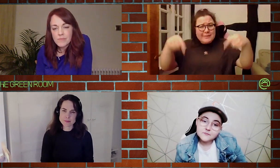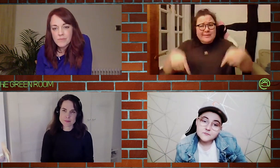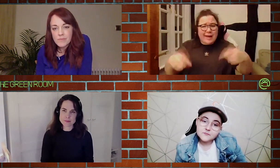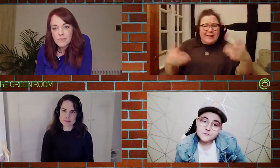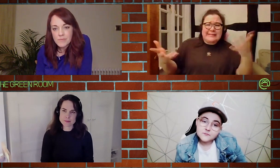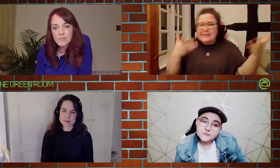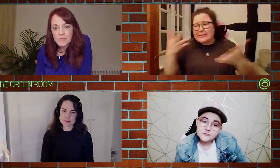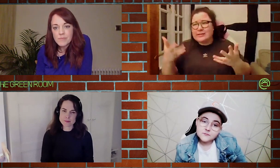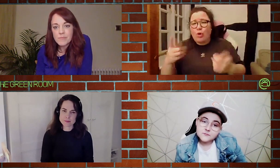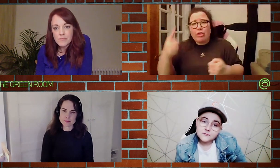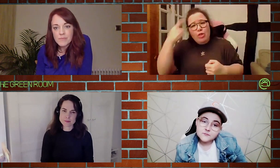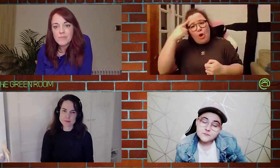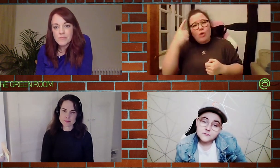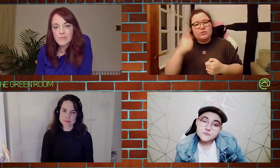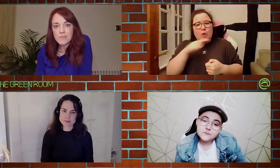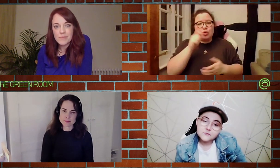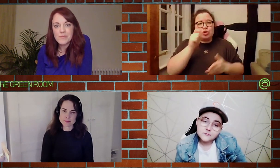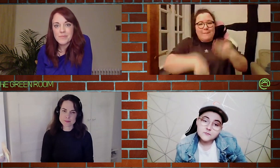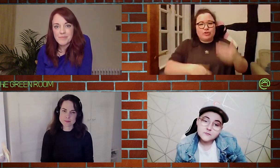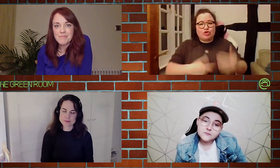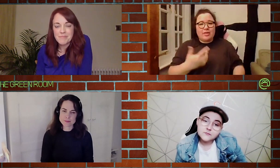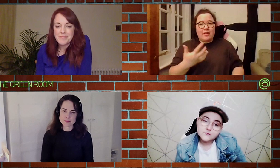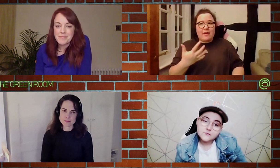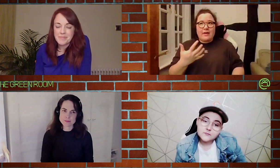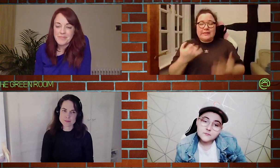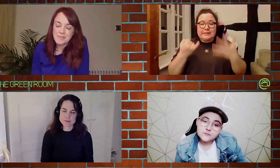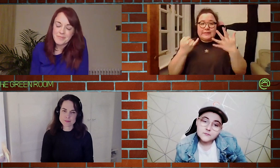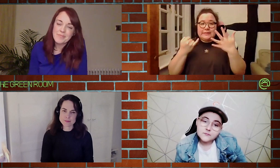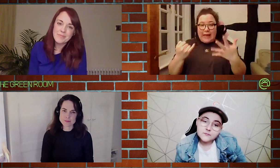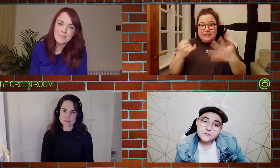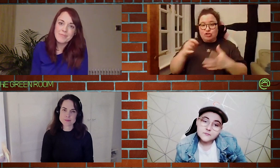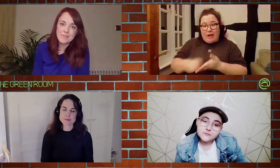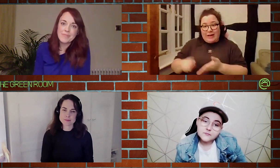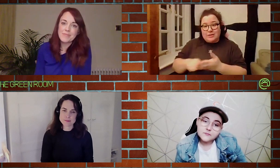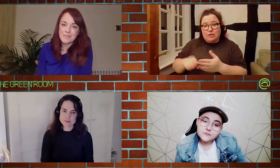they're thinking what are young people doing in lockdown? What have they got? So they thought they'd commission